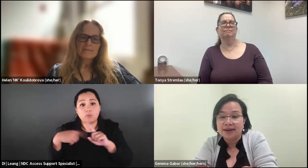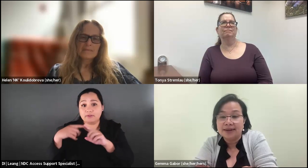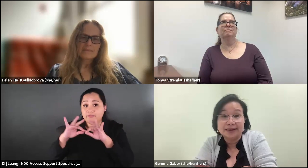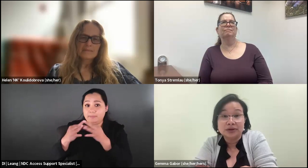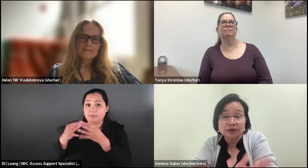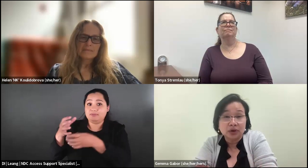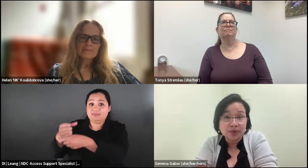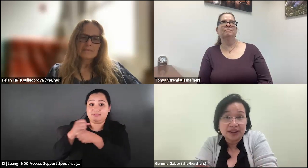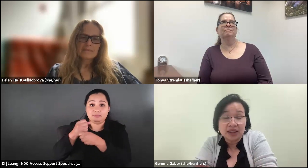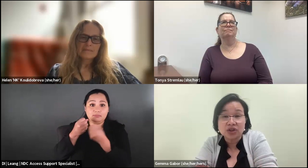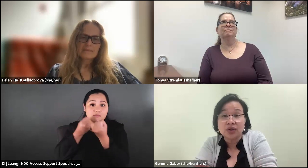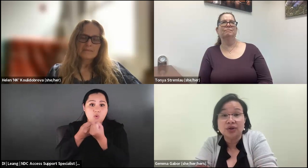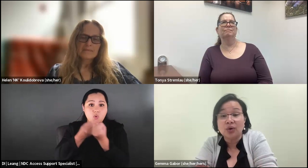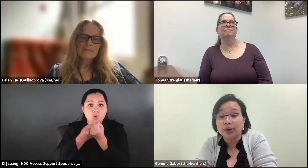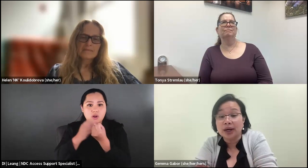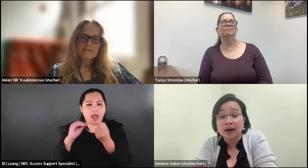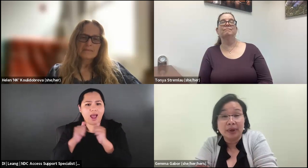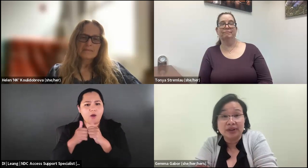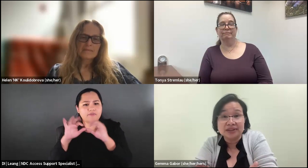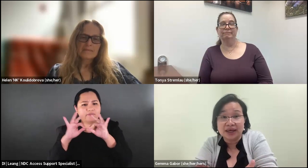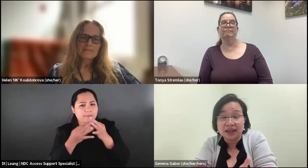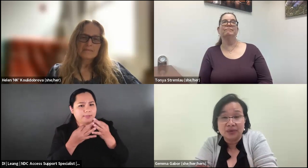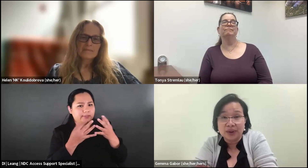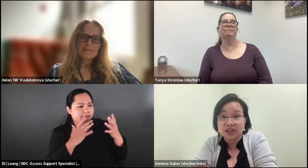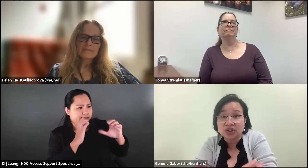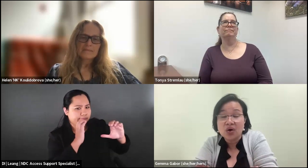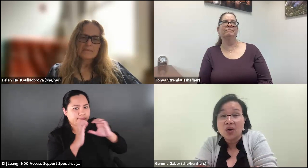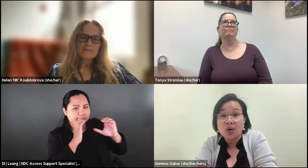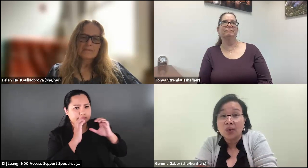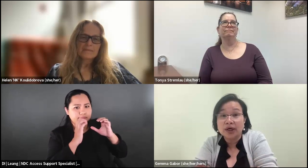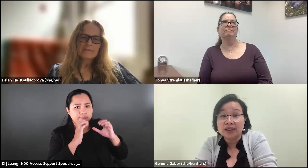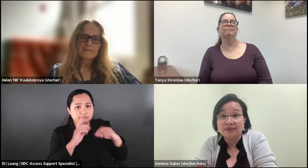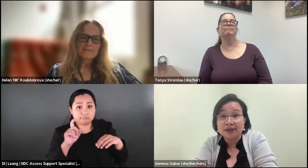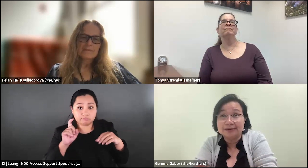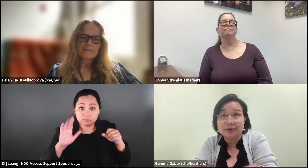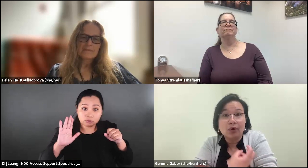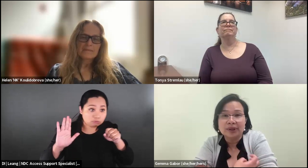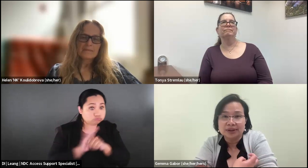like total communication, or American Sign Language, or even the oral.